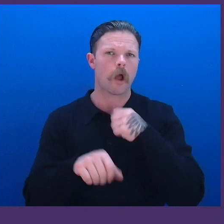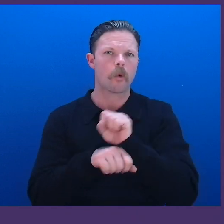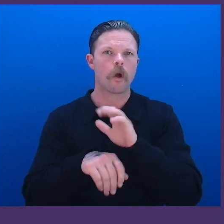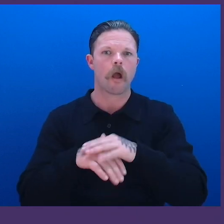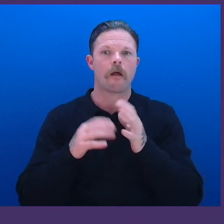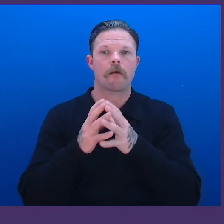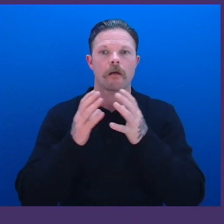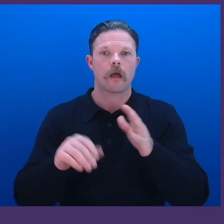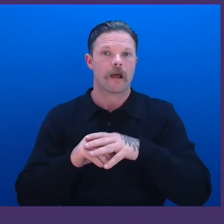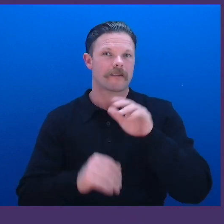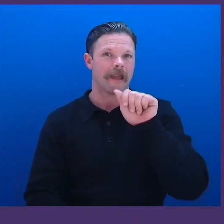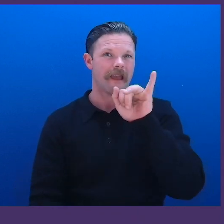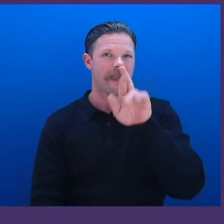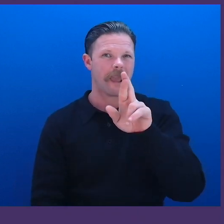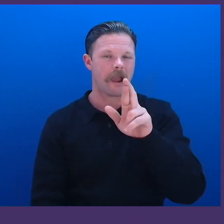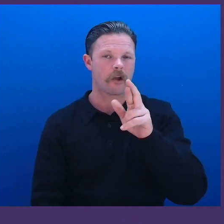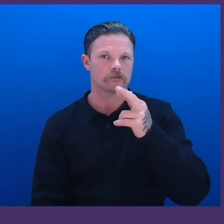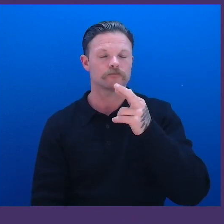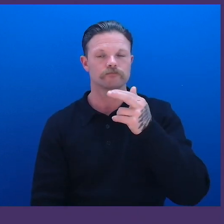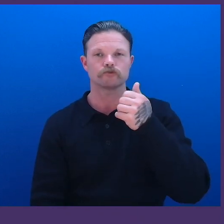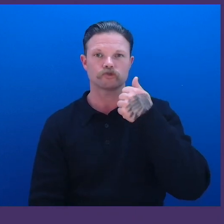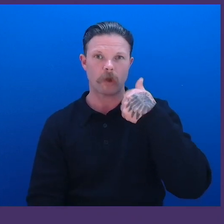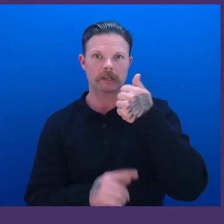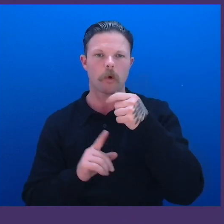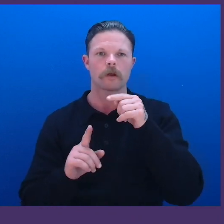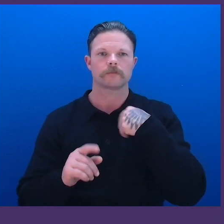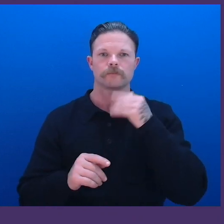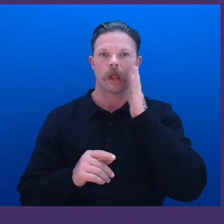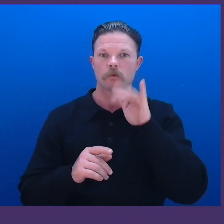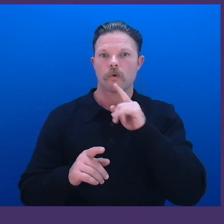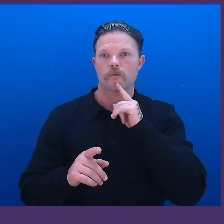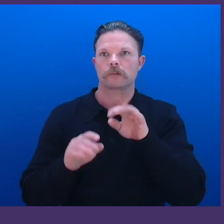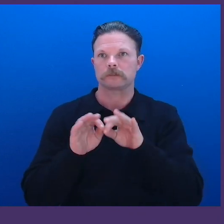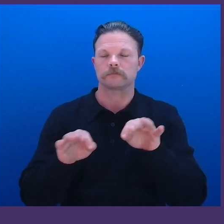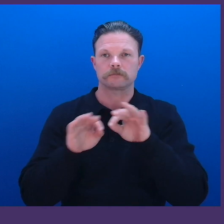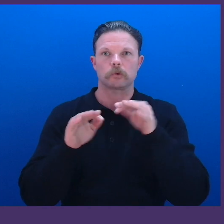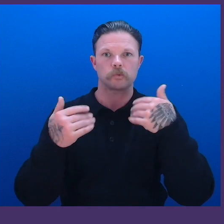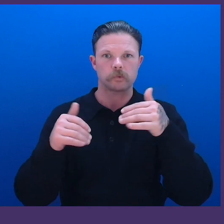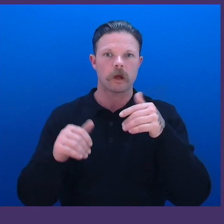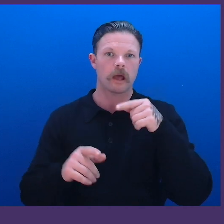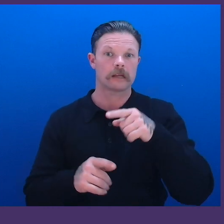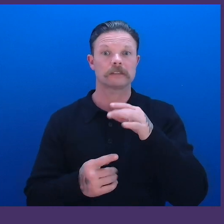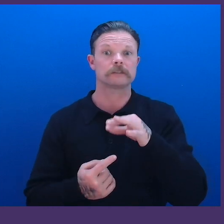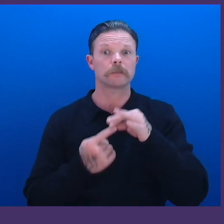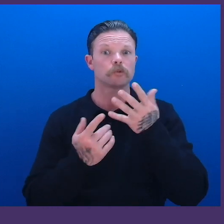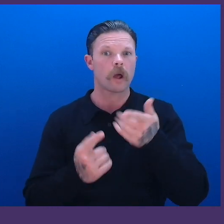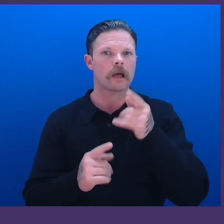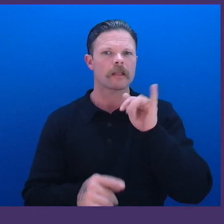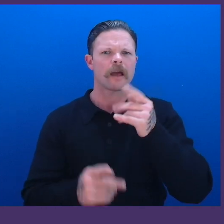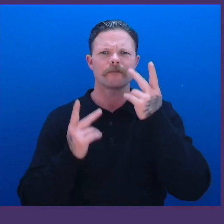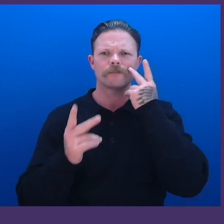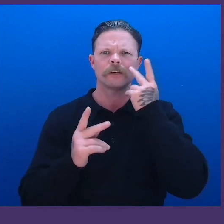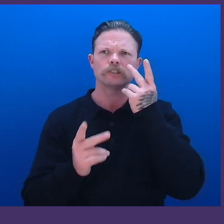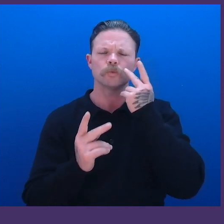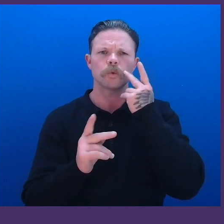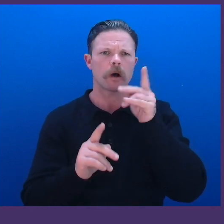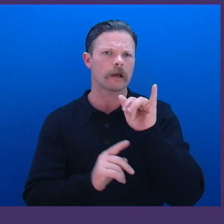This is one of the files. And I know that especially the visually impaired community complain that the websites and the apps are not accessible.